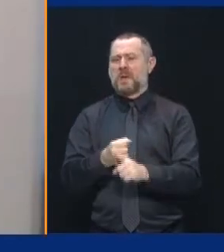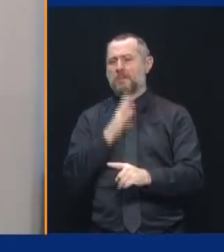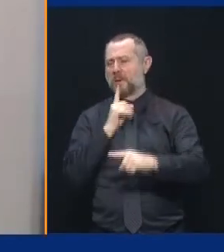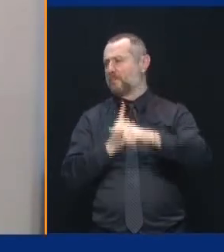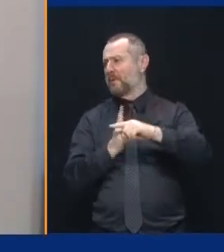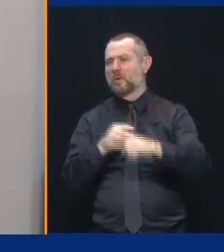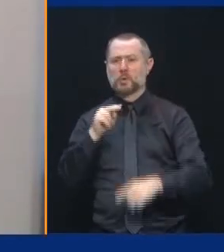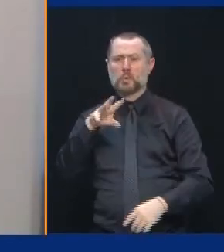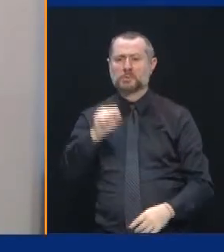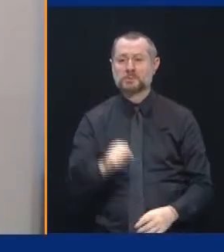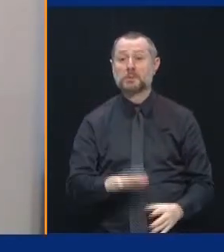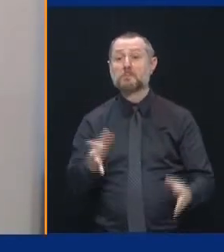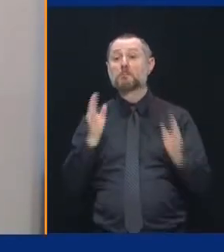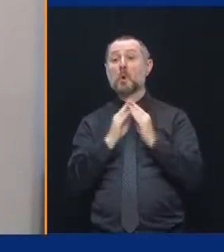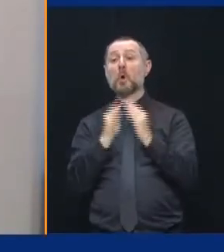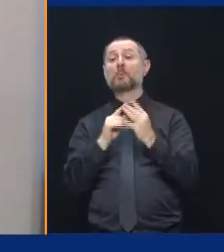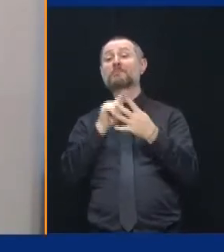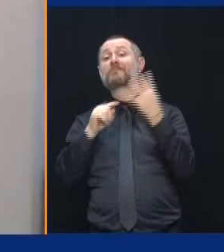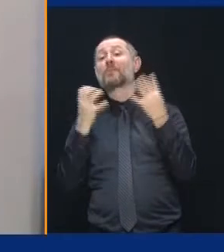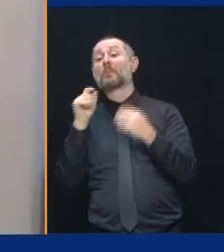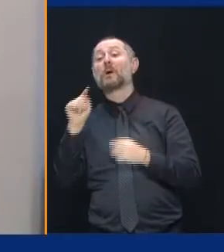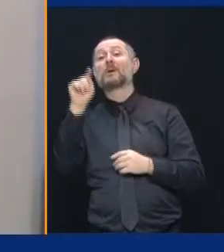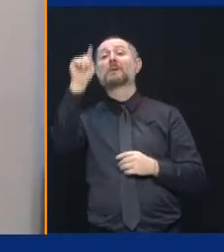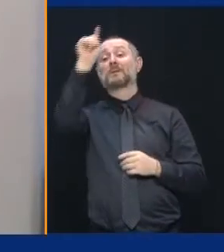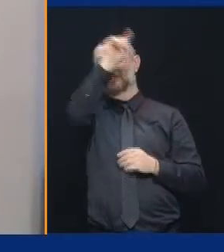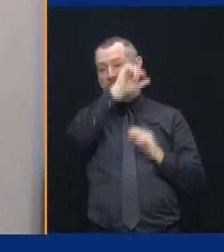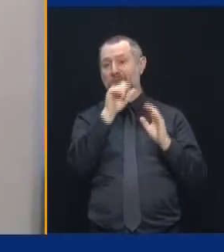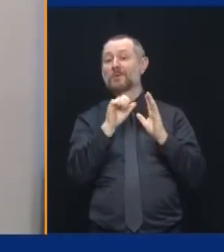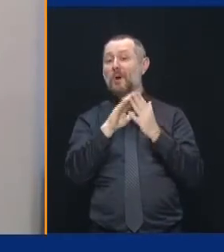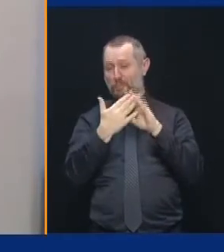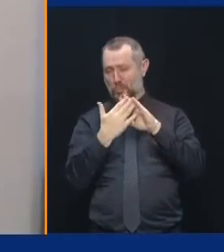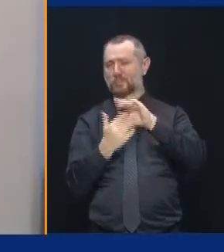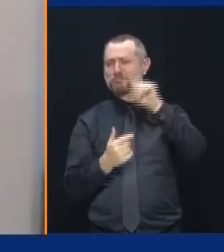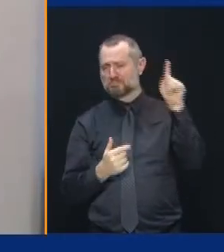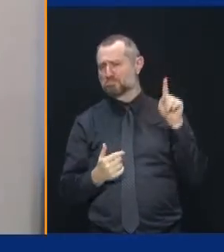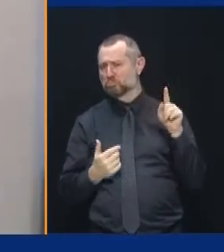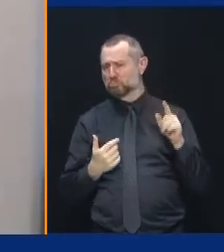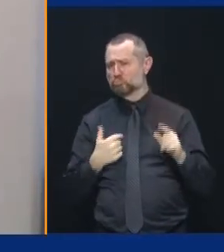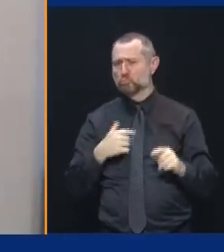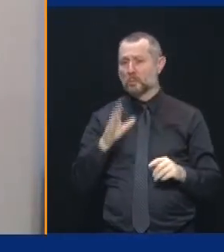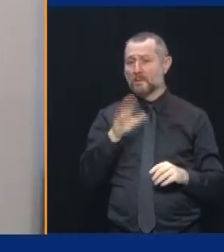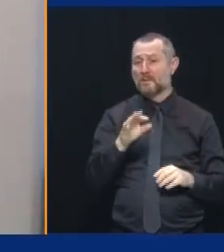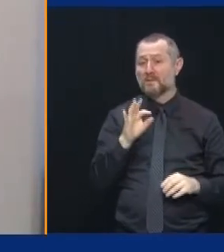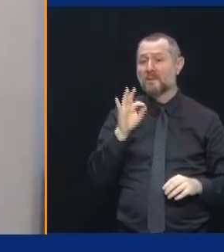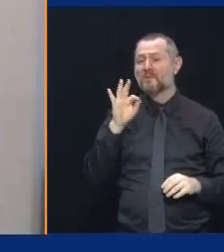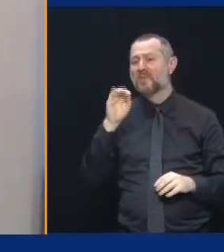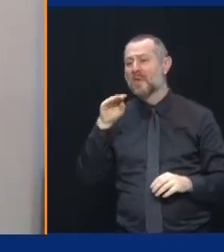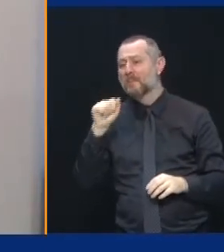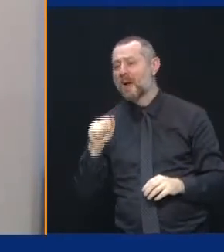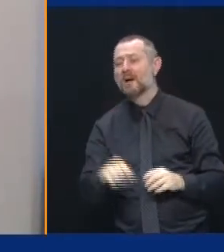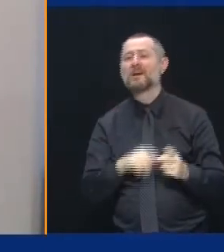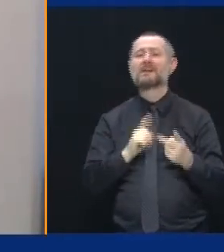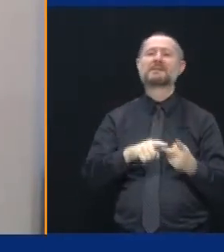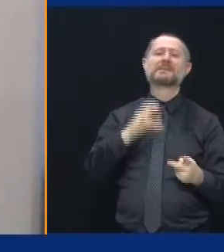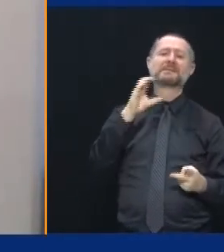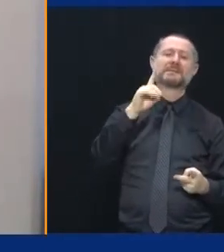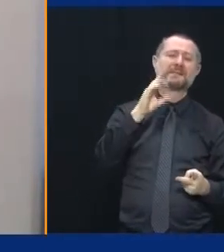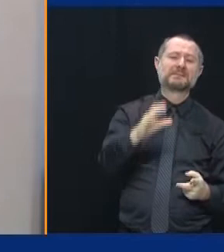THEIR LEADERSHIP BUT THESE MASS VACCINATION SITES WILL HAVE A HUGE IMPACT. SO I THINK THE OTHER ADDITIONAL